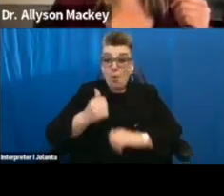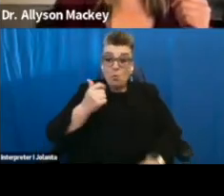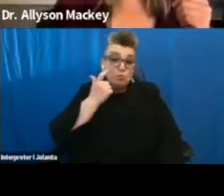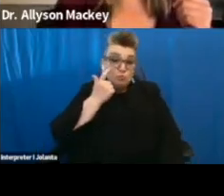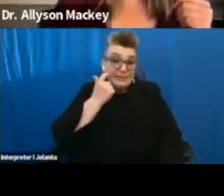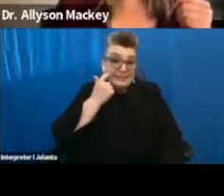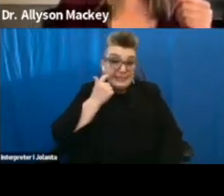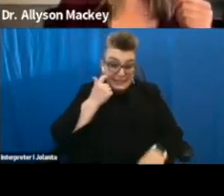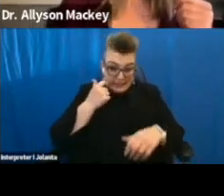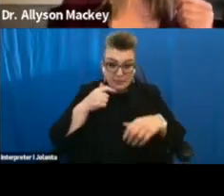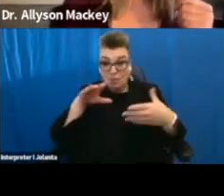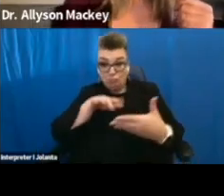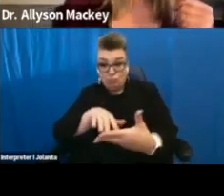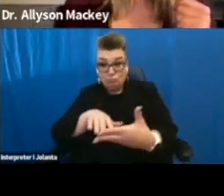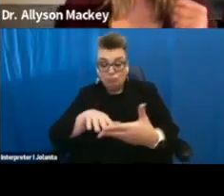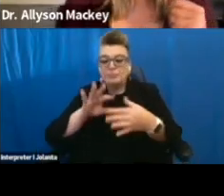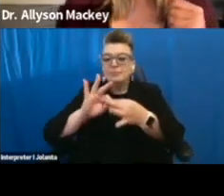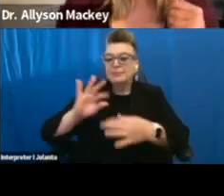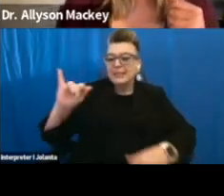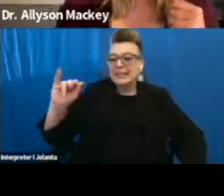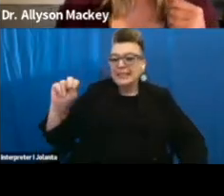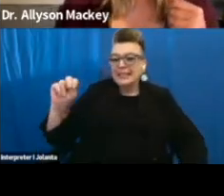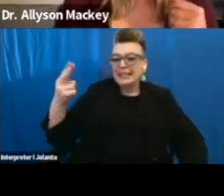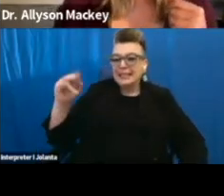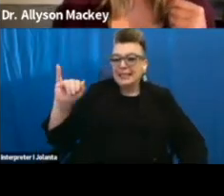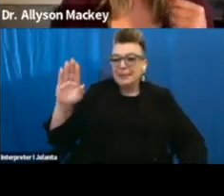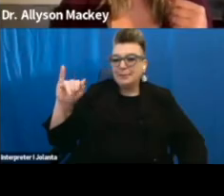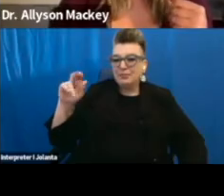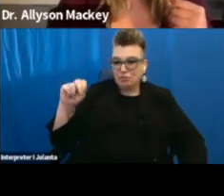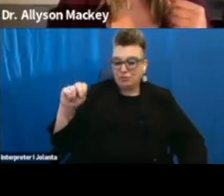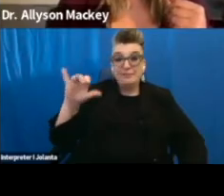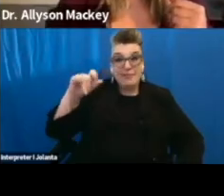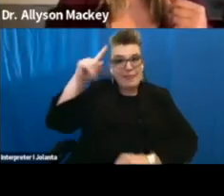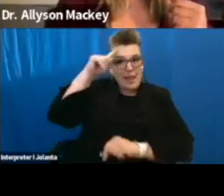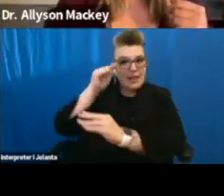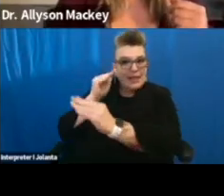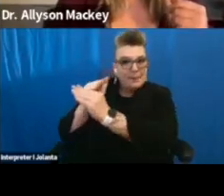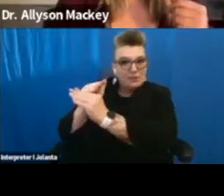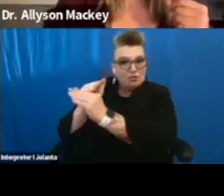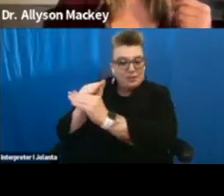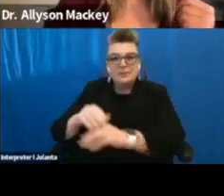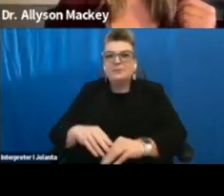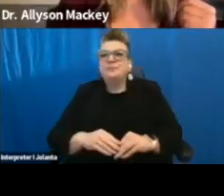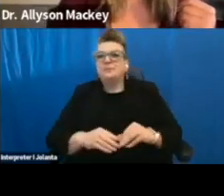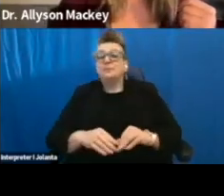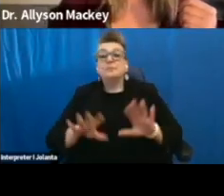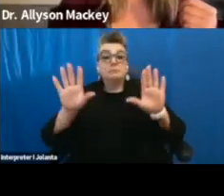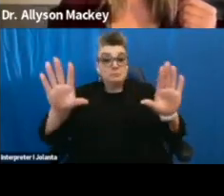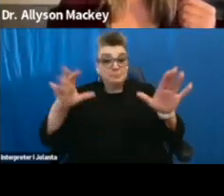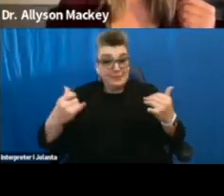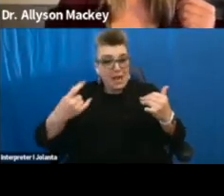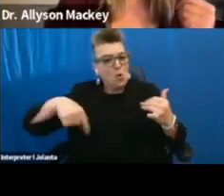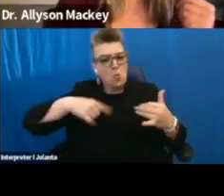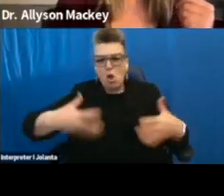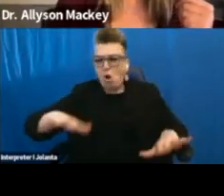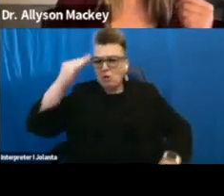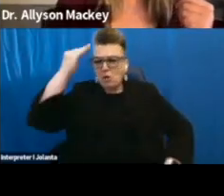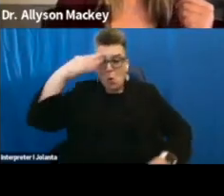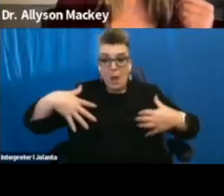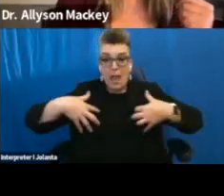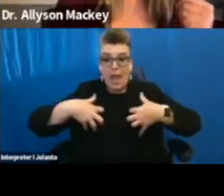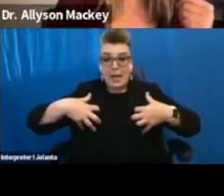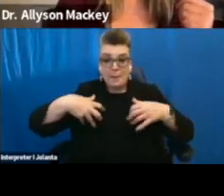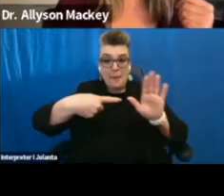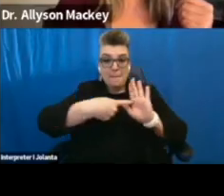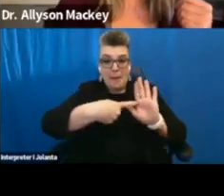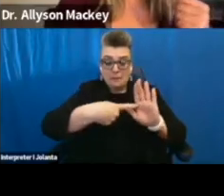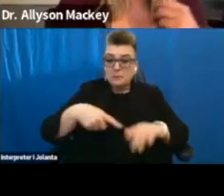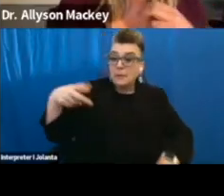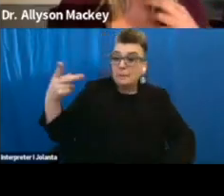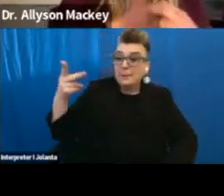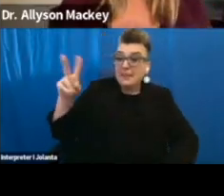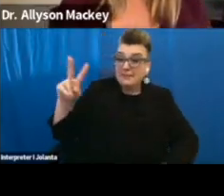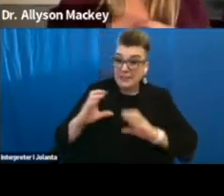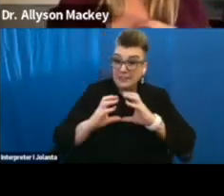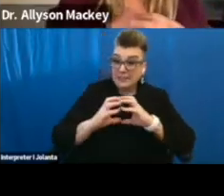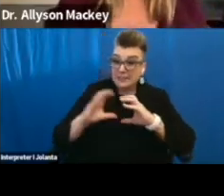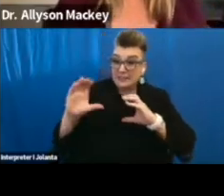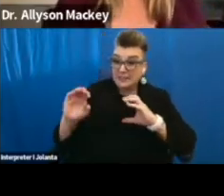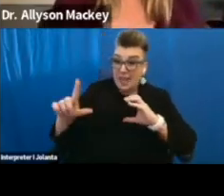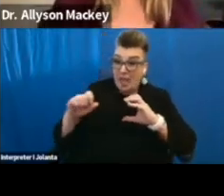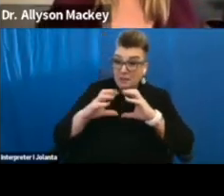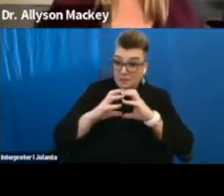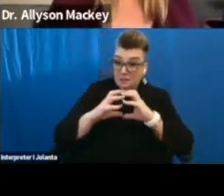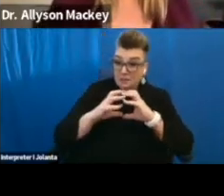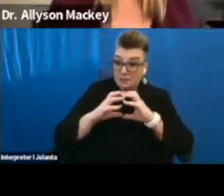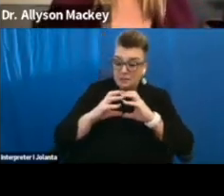inhibition what we know from animal models is that PV cells are particularly important for